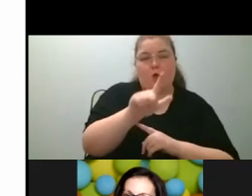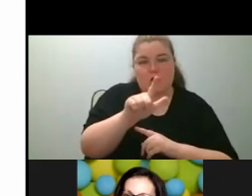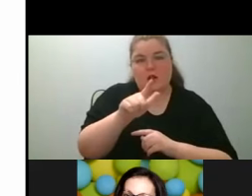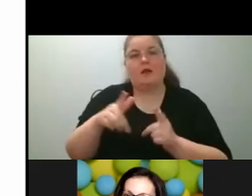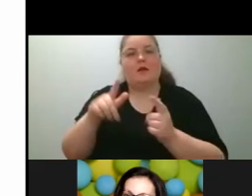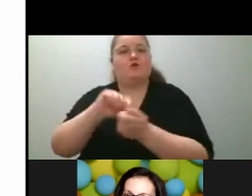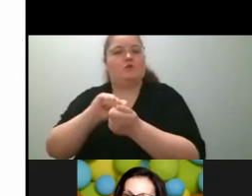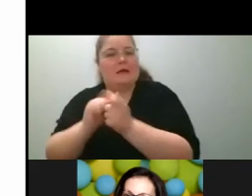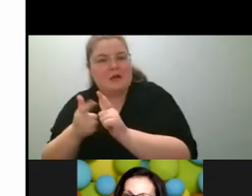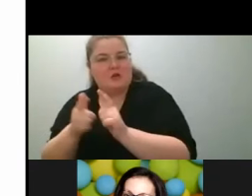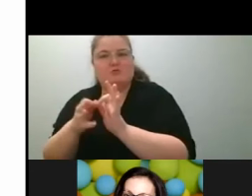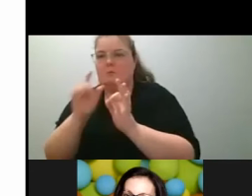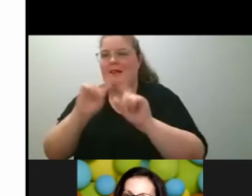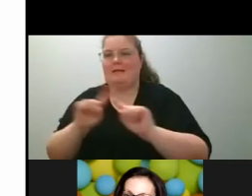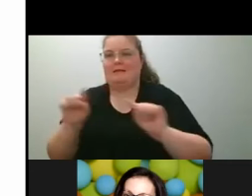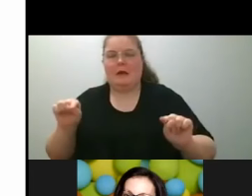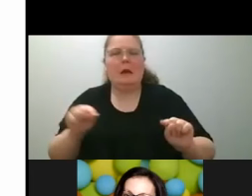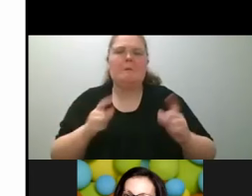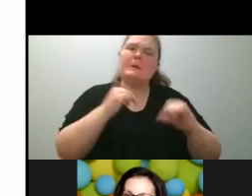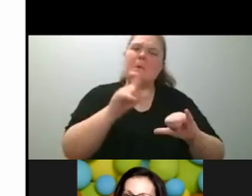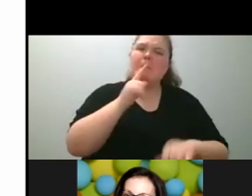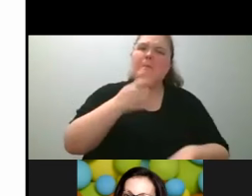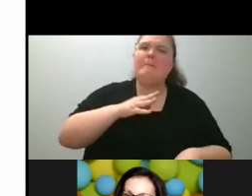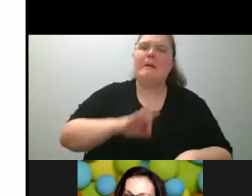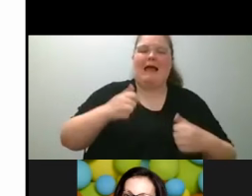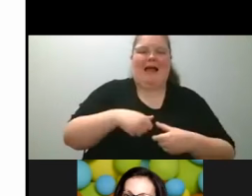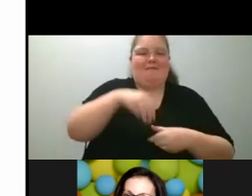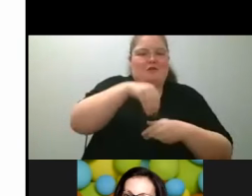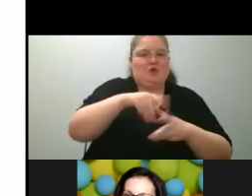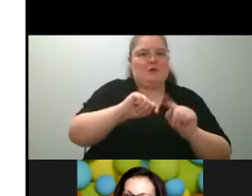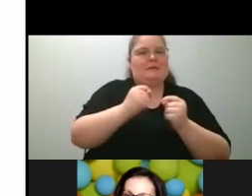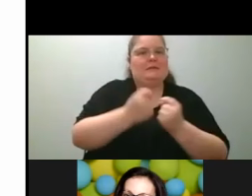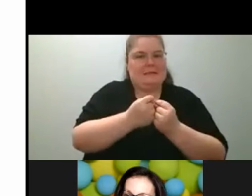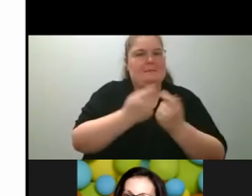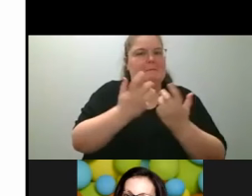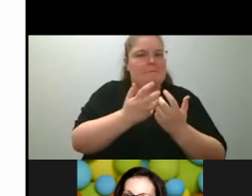but it is still enormously helpful. Because internal team members will be the people